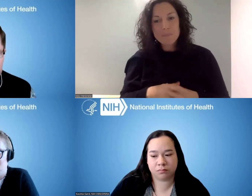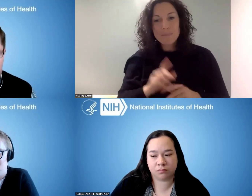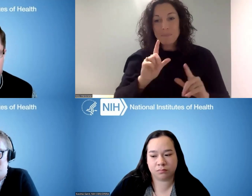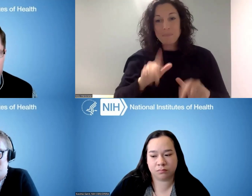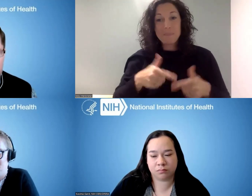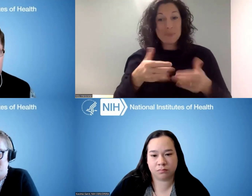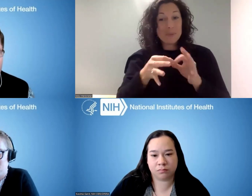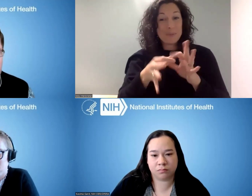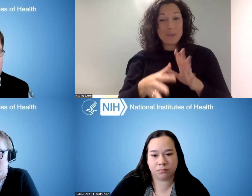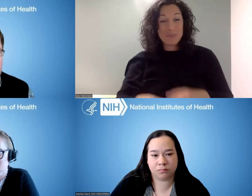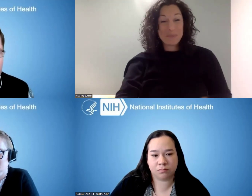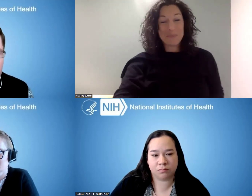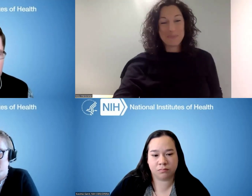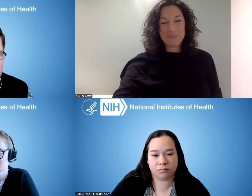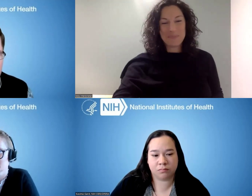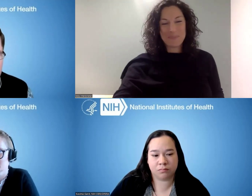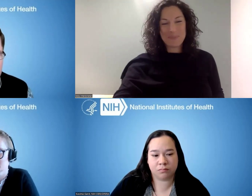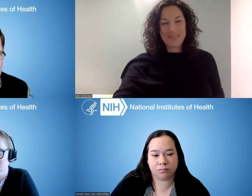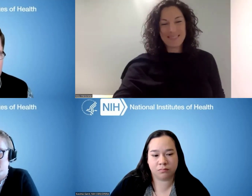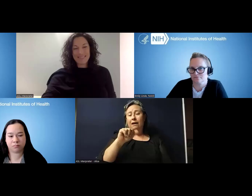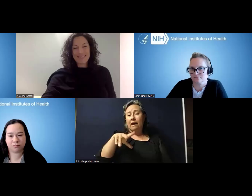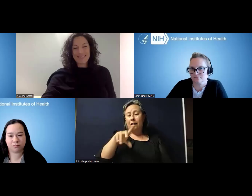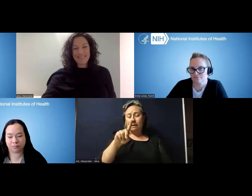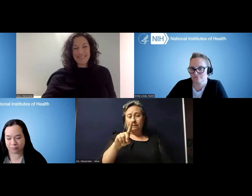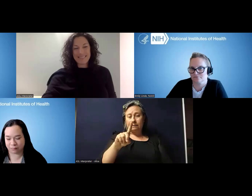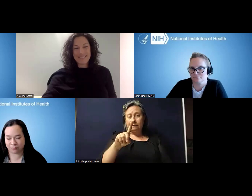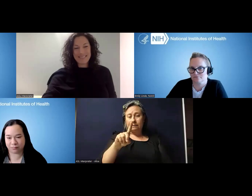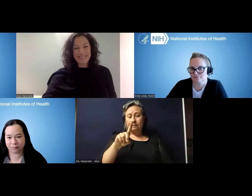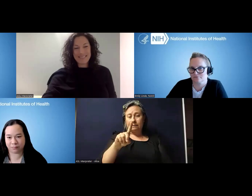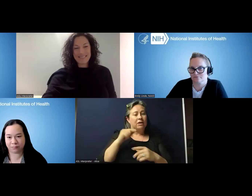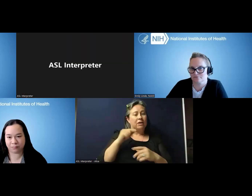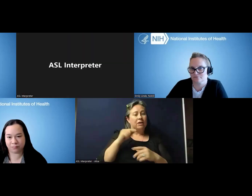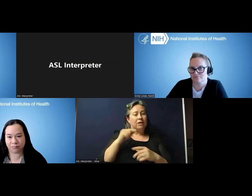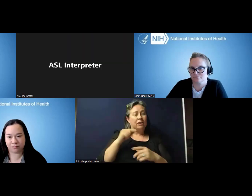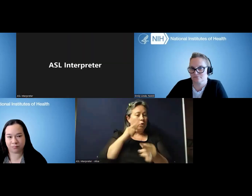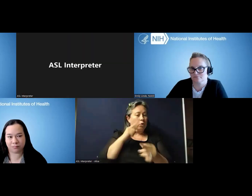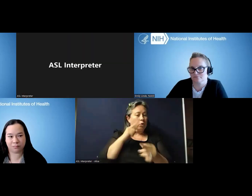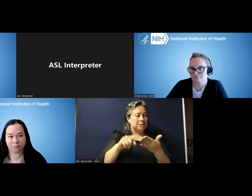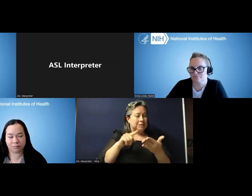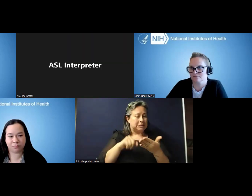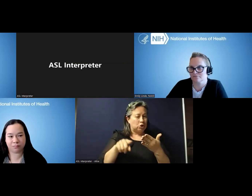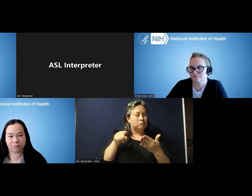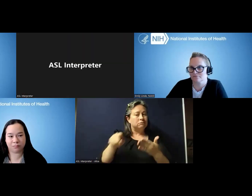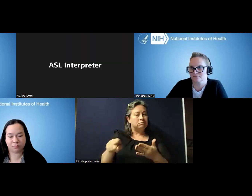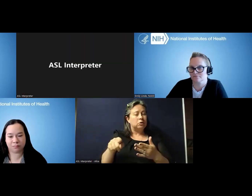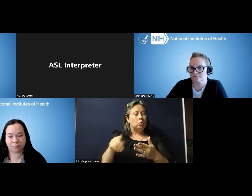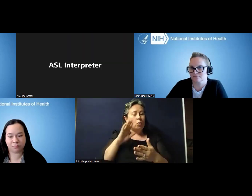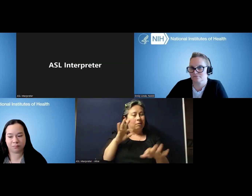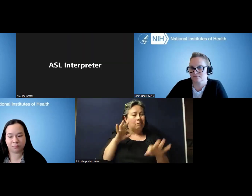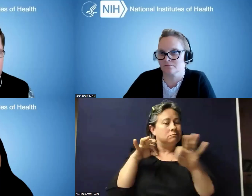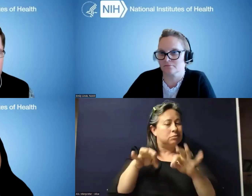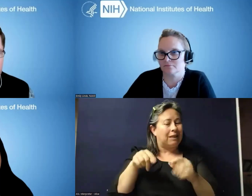we also have an Office of Global Research, OGR, that also walks us through these, and so it may be possible to reach out